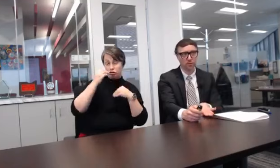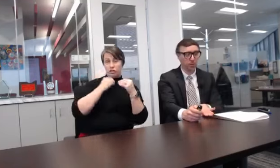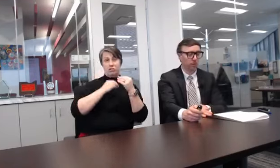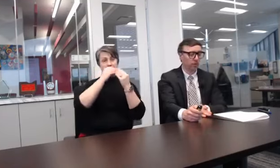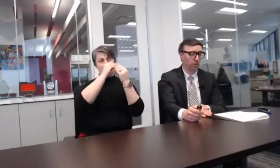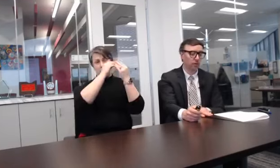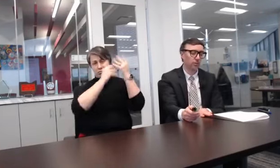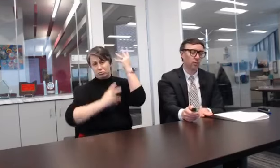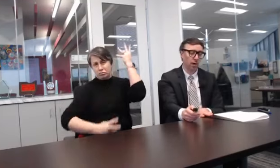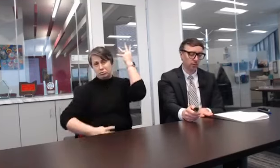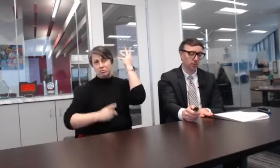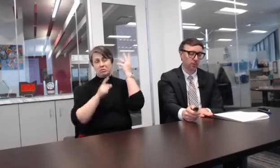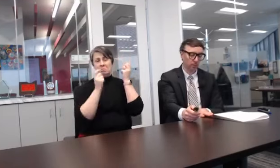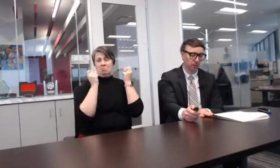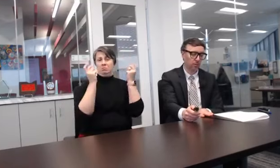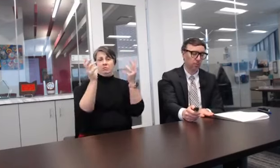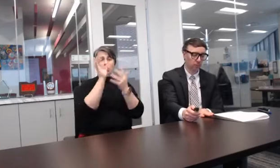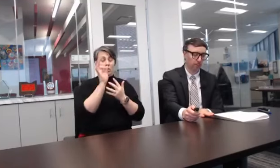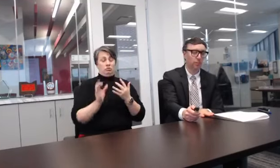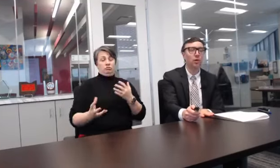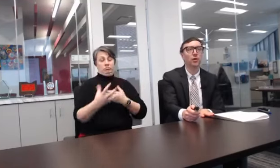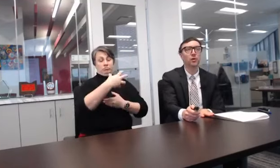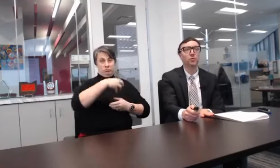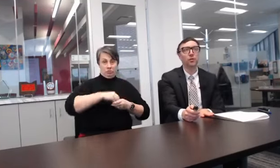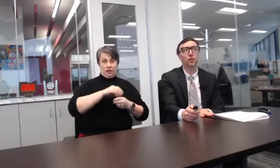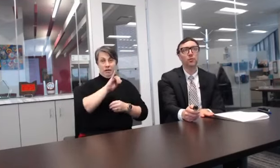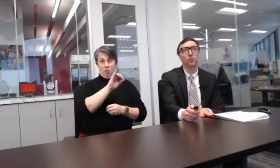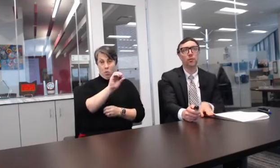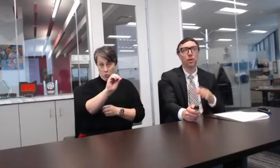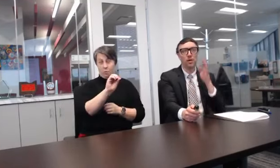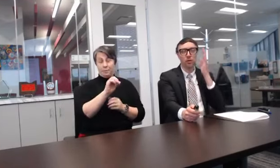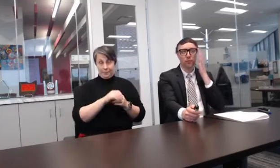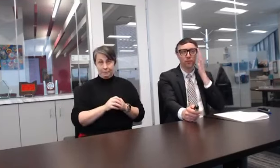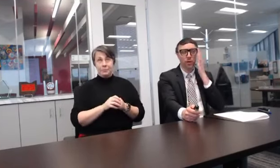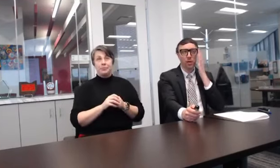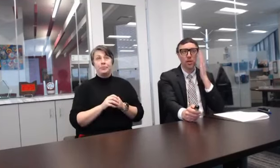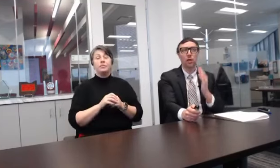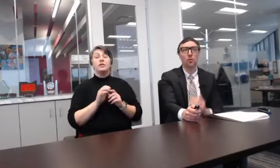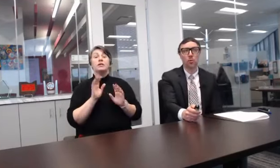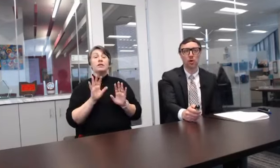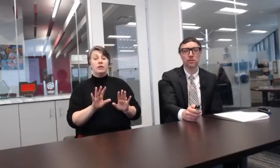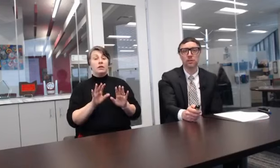available through the Individual Options Waiver Program. So the way the funding works,